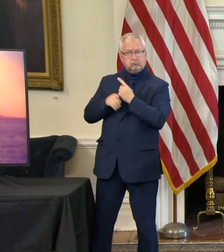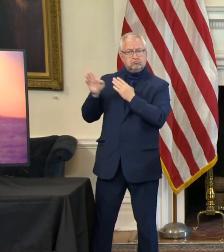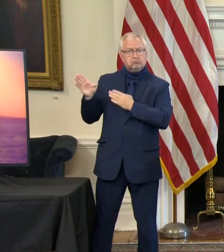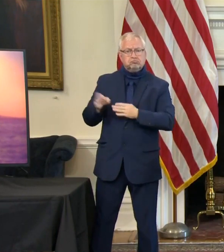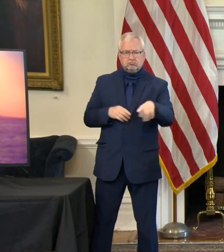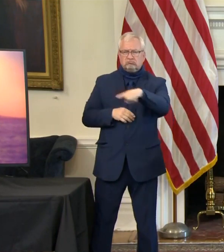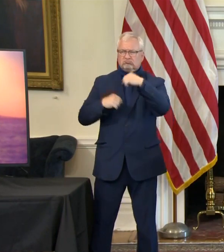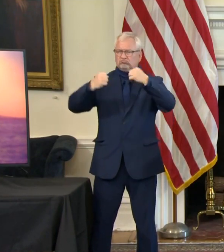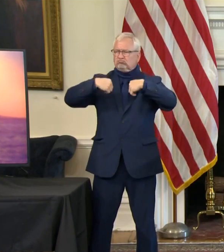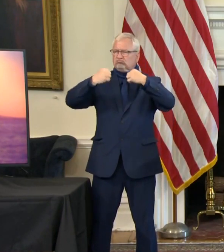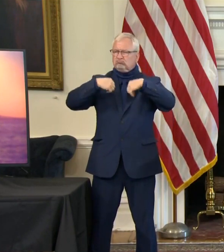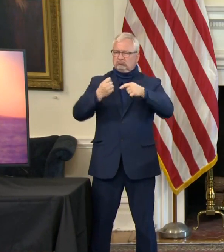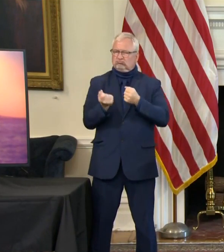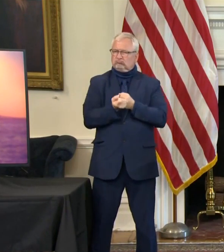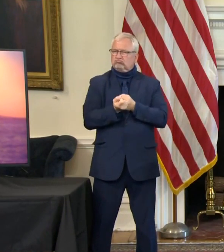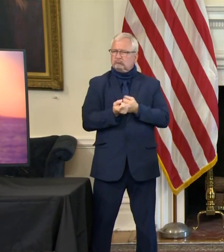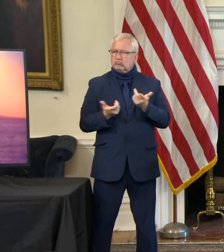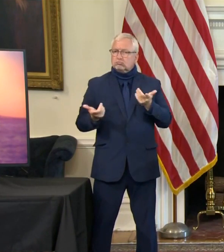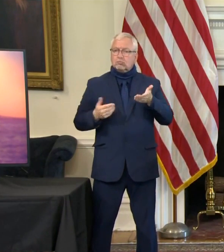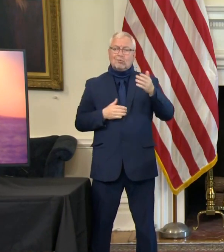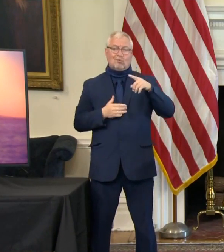WE ARE GOING ABOUT IT THE RIGHT WAY.